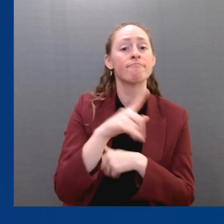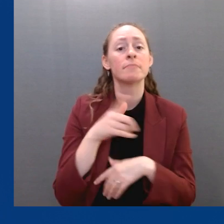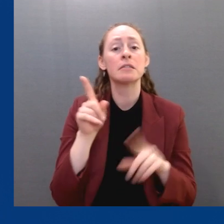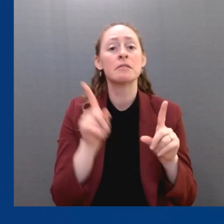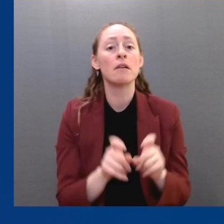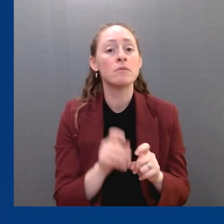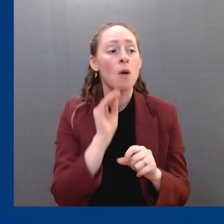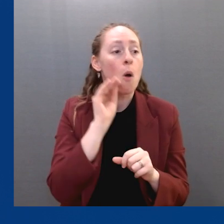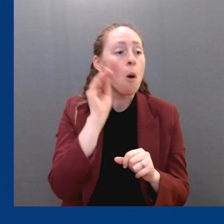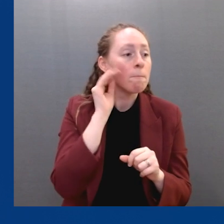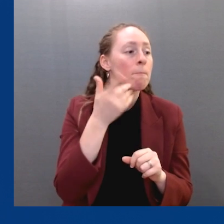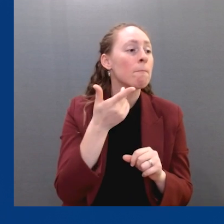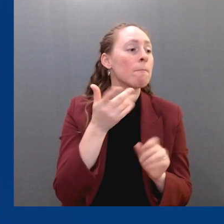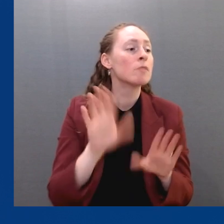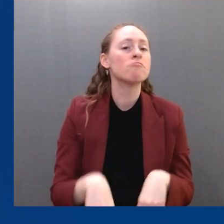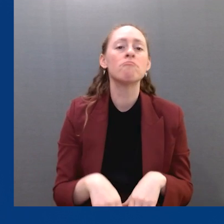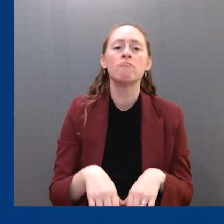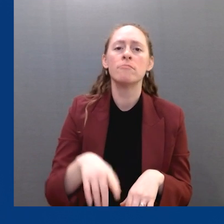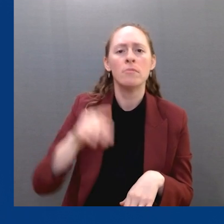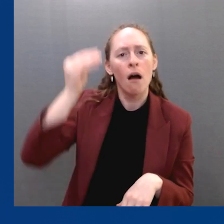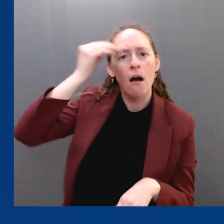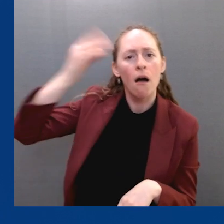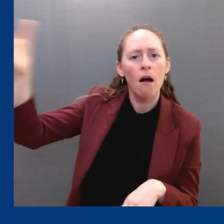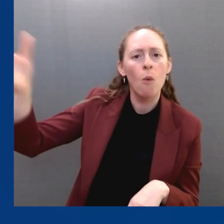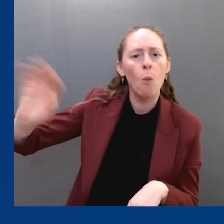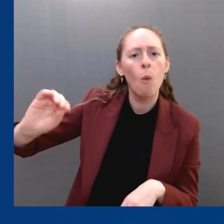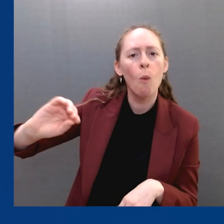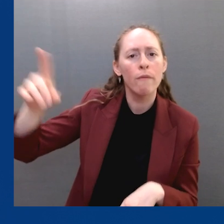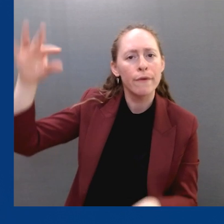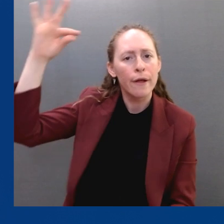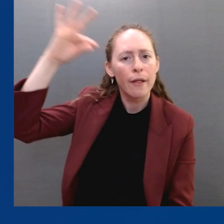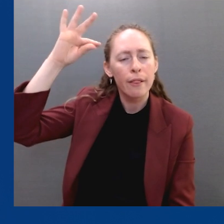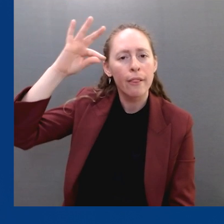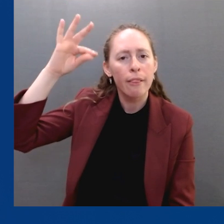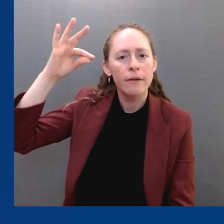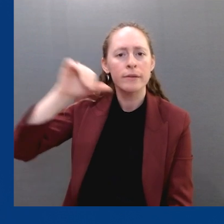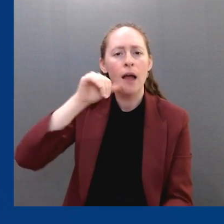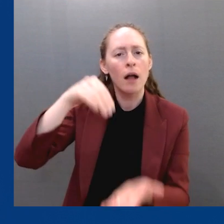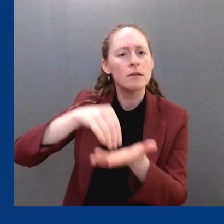So if you get three or four or 500,000 infections a day,